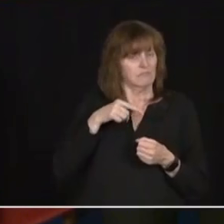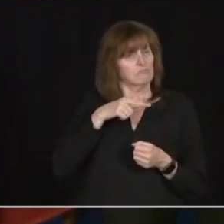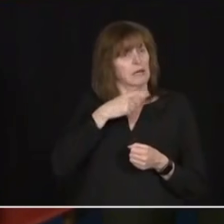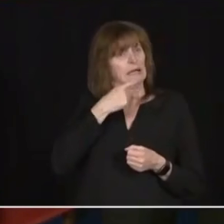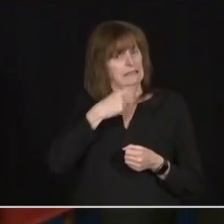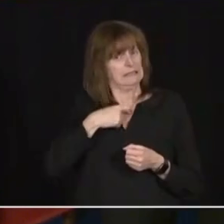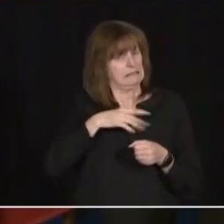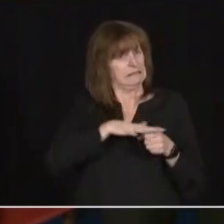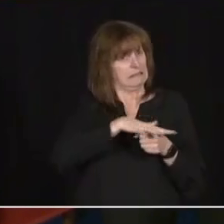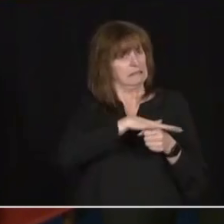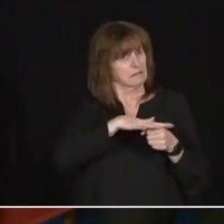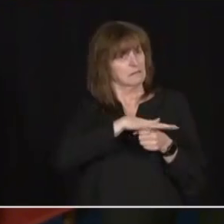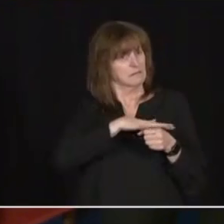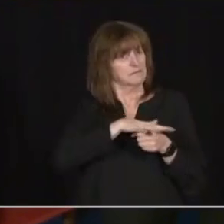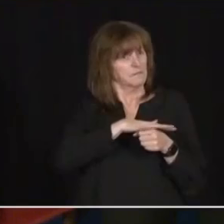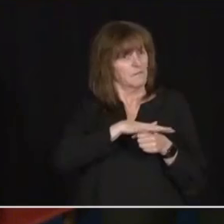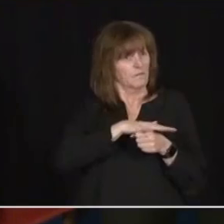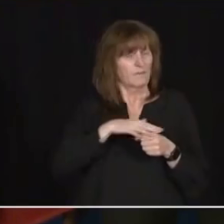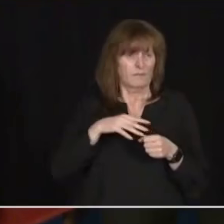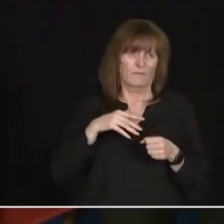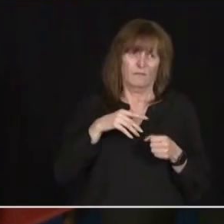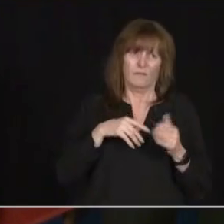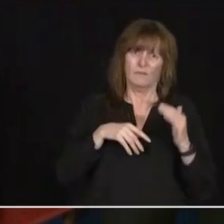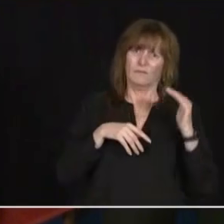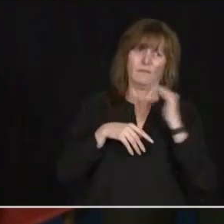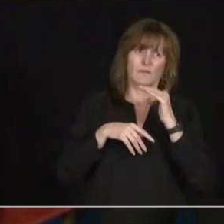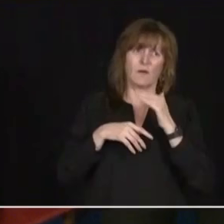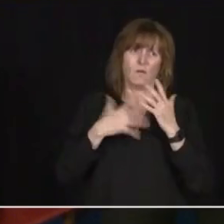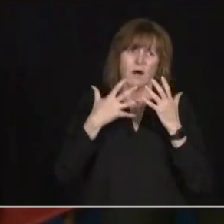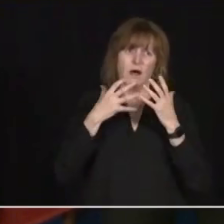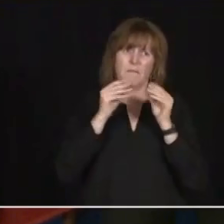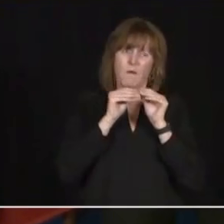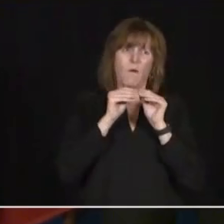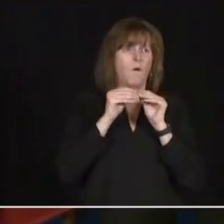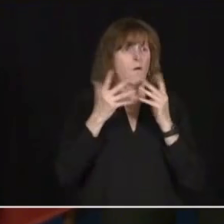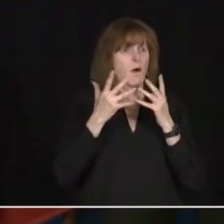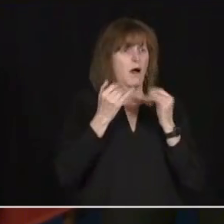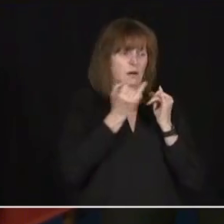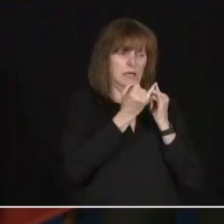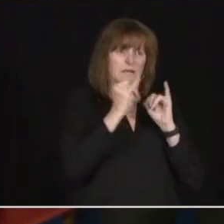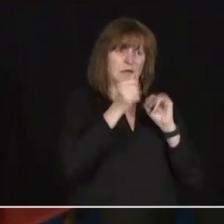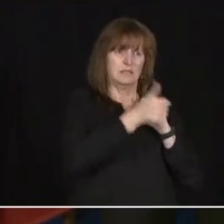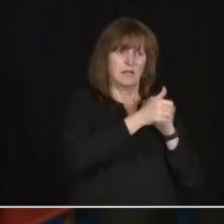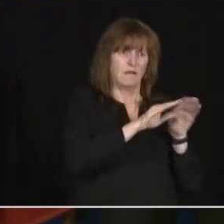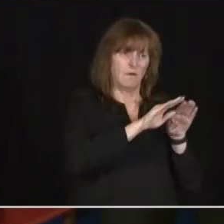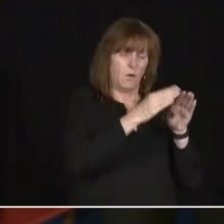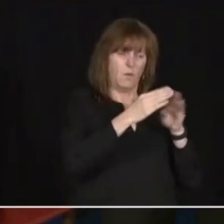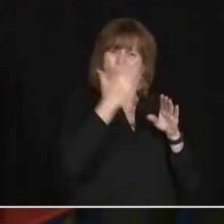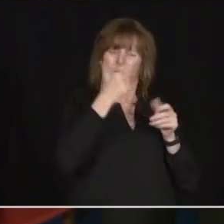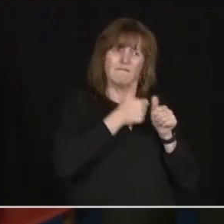has asked along with their mayor for your government to give them more autonomy around lifting restrictions for a more regionalized